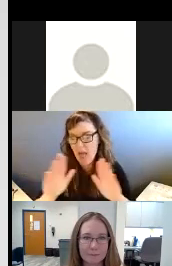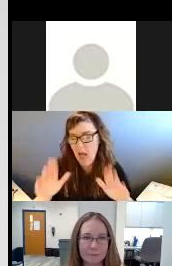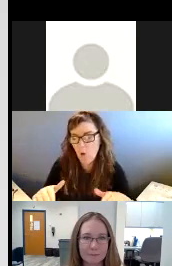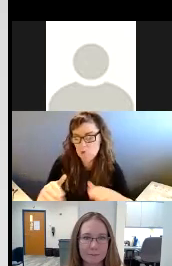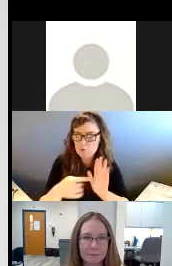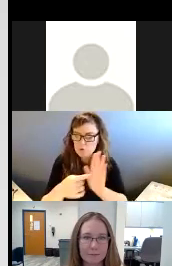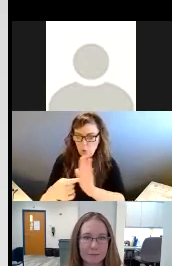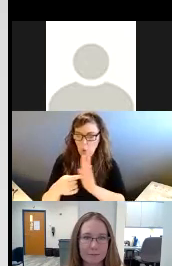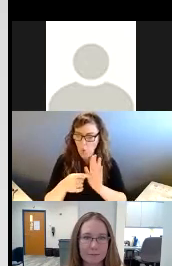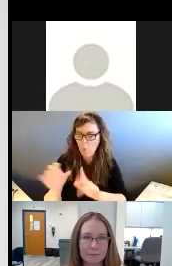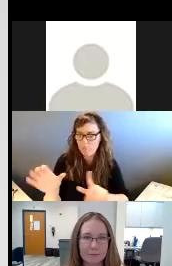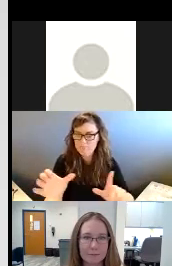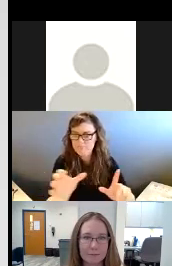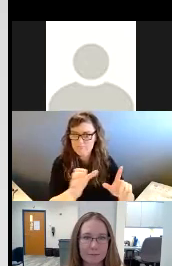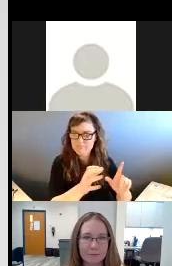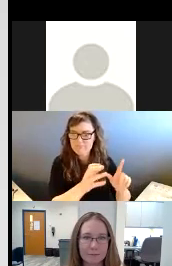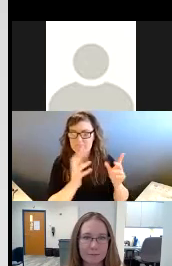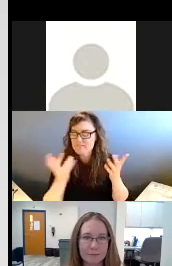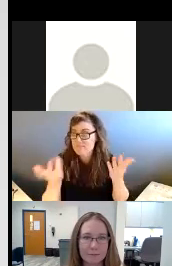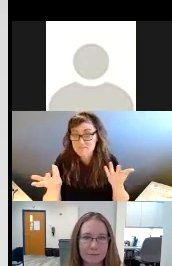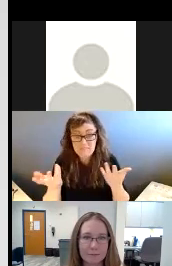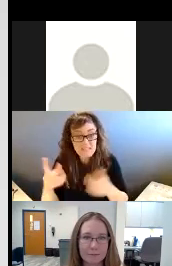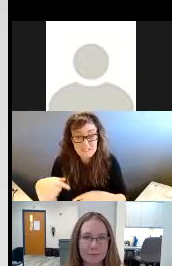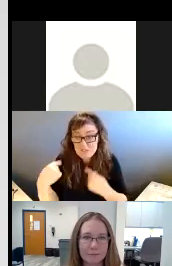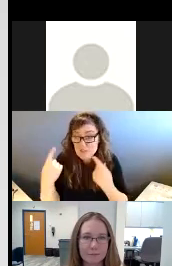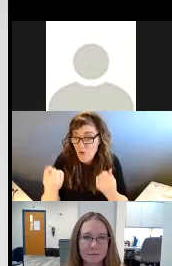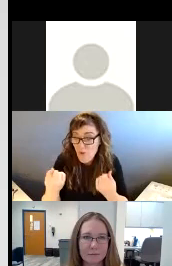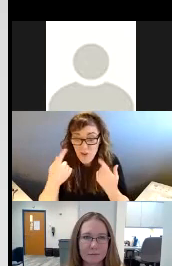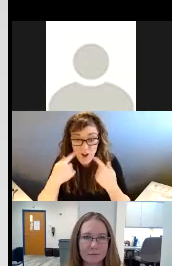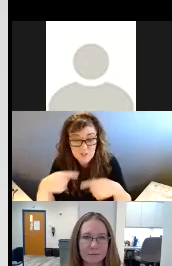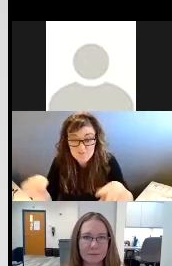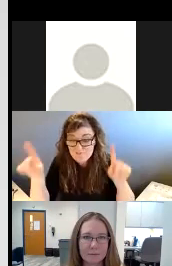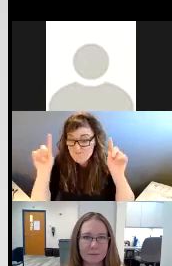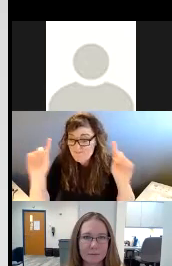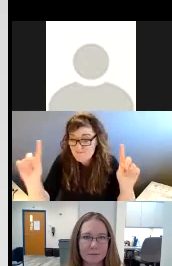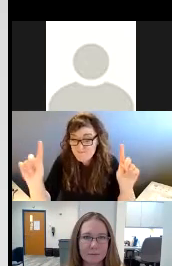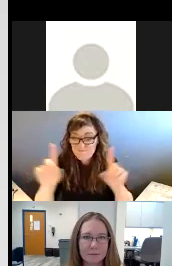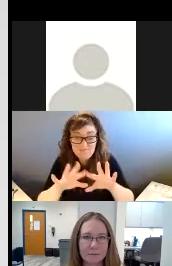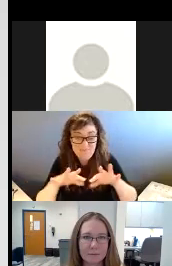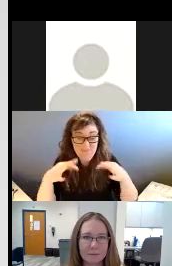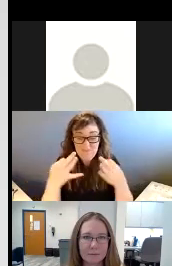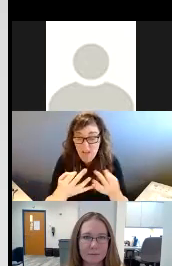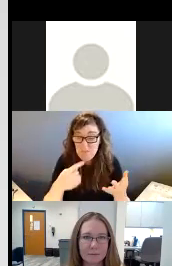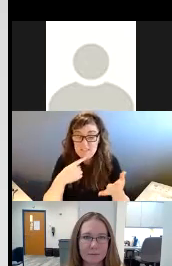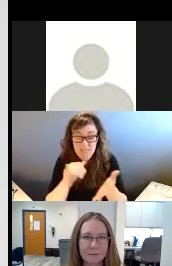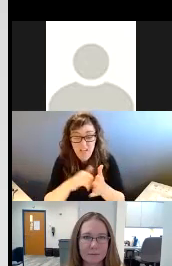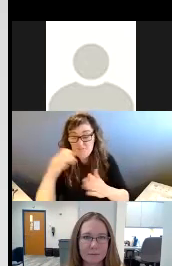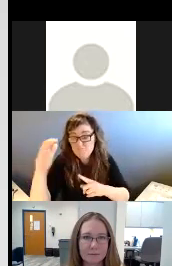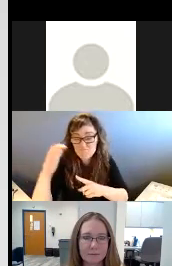WE HAVEN'T HAD ANY BIG HICCUPS. A LOT OF FAMILIES SAY IT WORKS BETTER THAT WAY. IT DOESN'T SPEND THEIR WHOLE DAY OF GATHERING